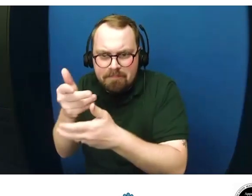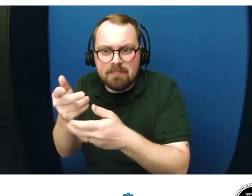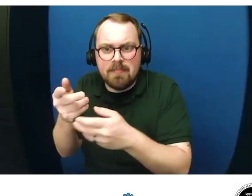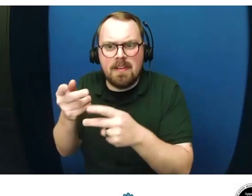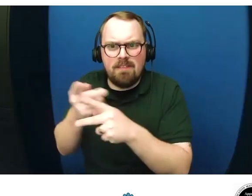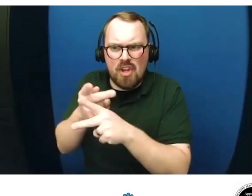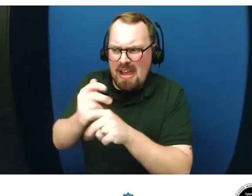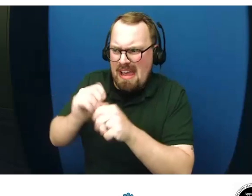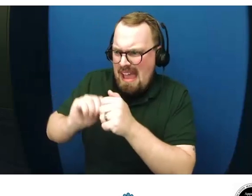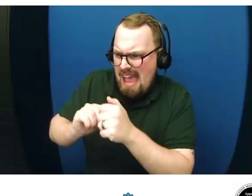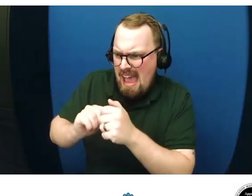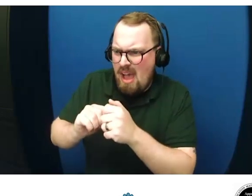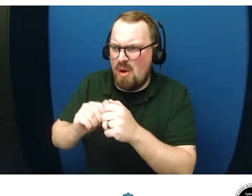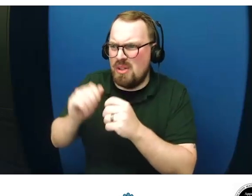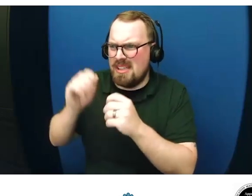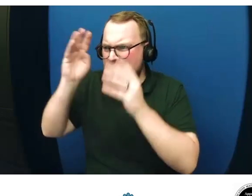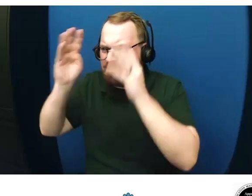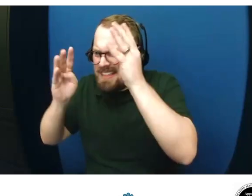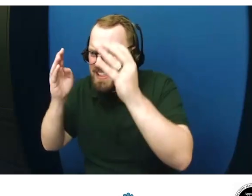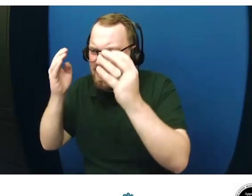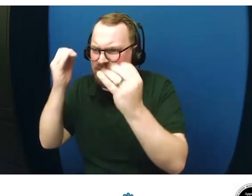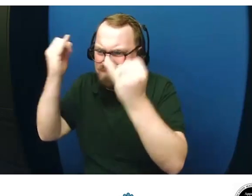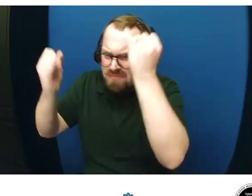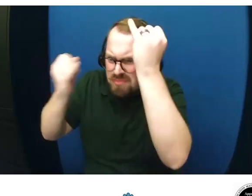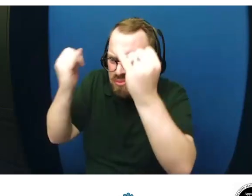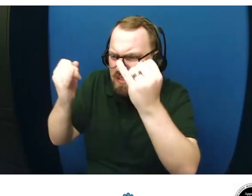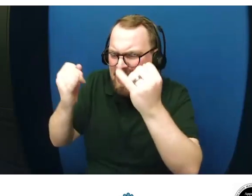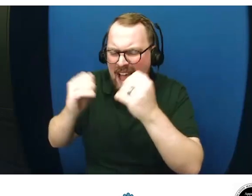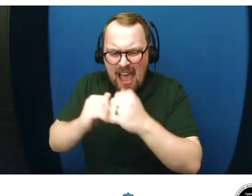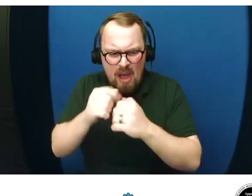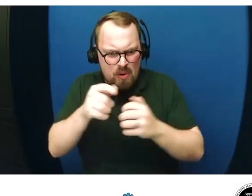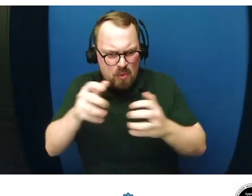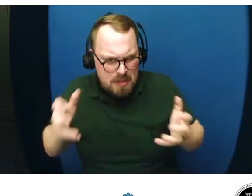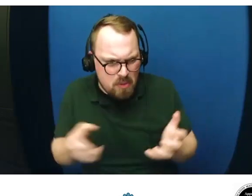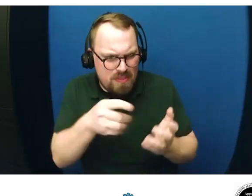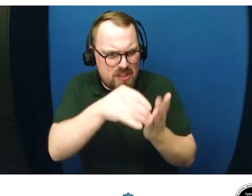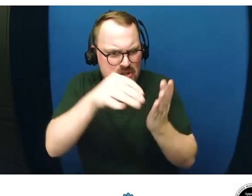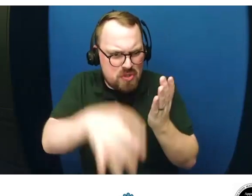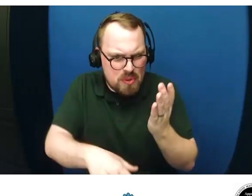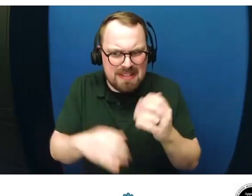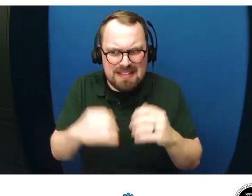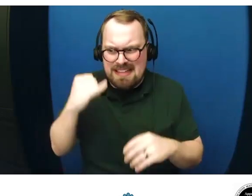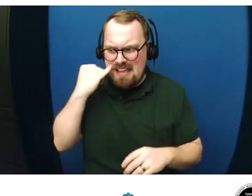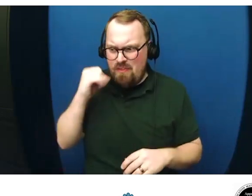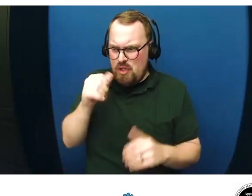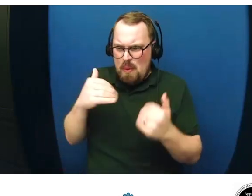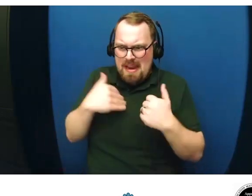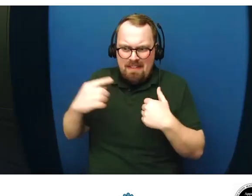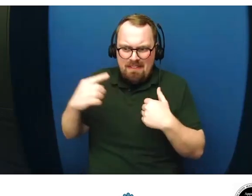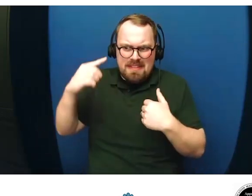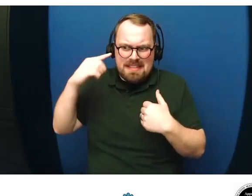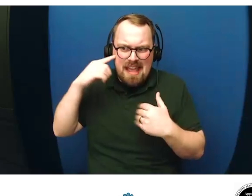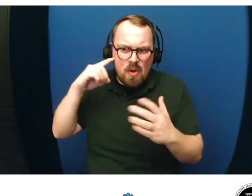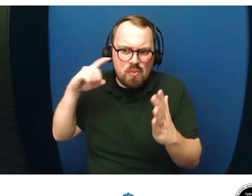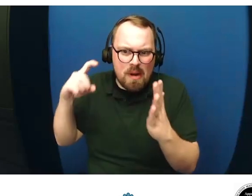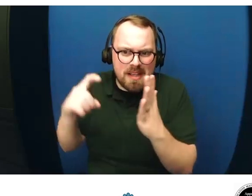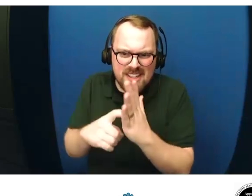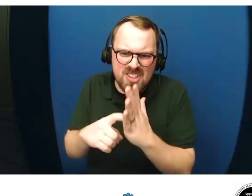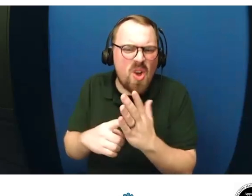talk through that, brainstorm. "Okay, how could we get the student motivated to move if we don't have this sound source?" So again, a consideration,